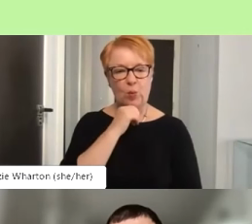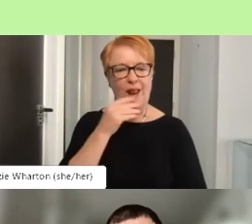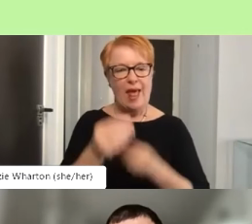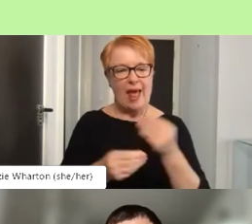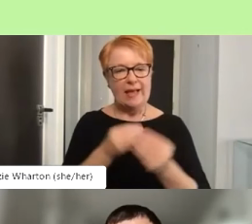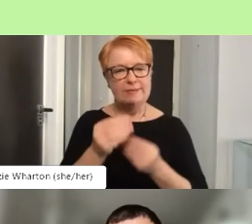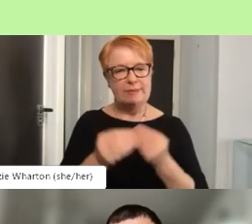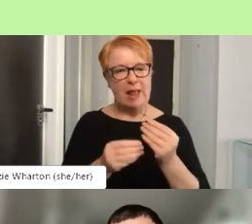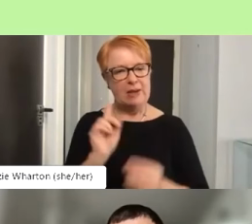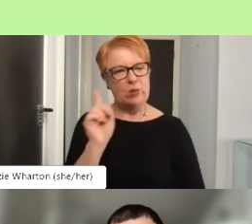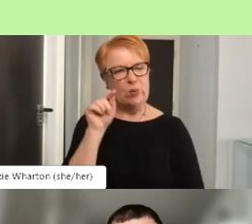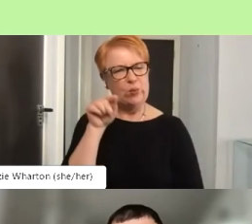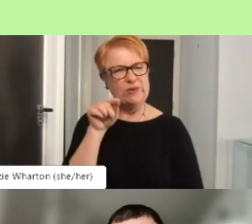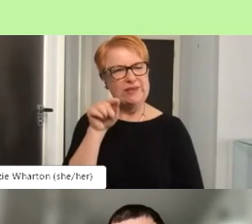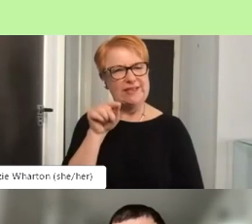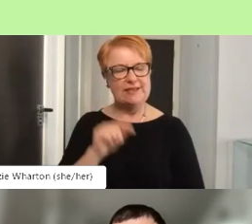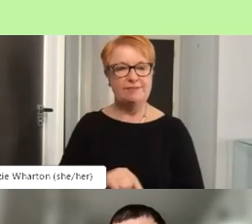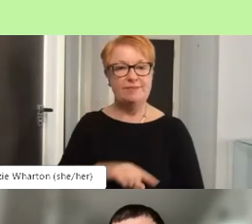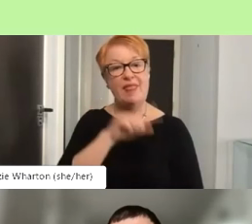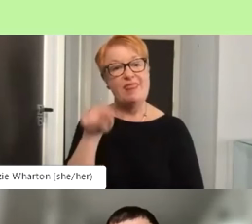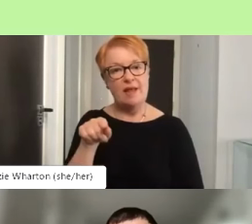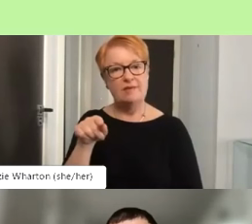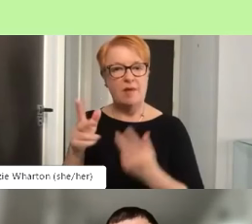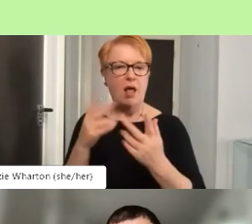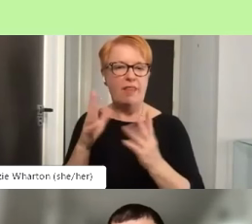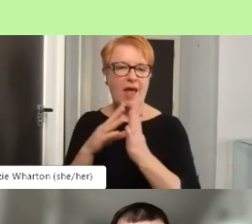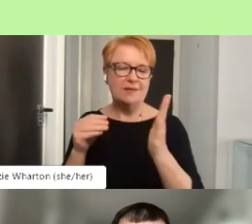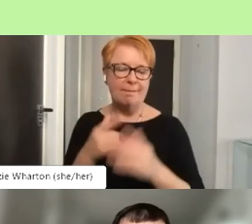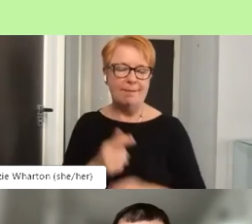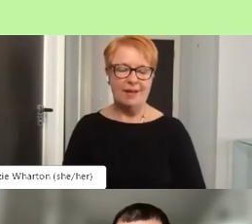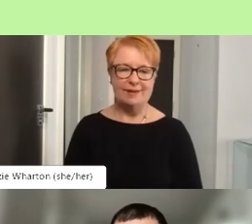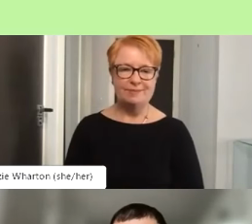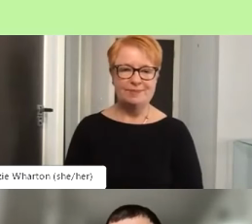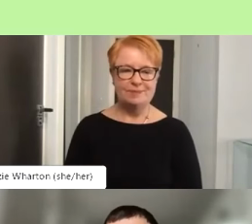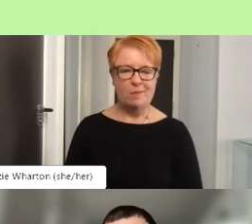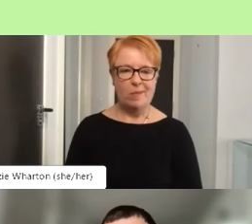And maybe one more example just to have diversity within my presentation.